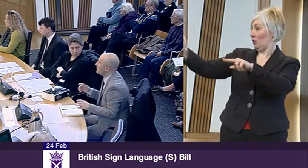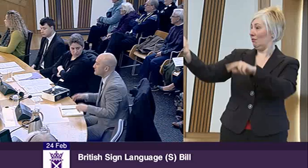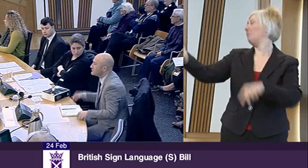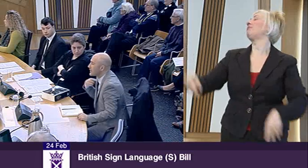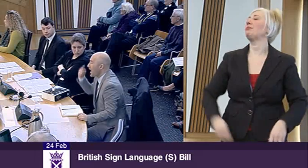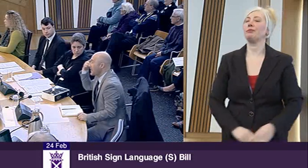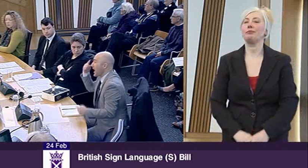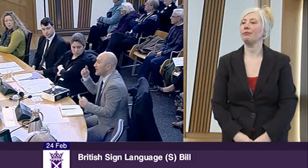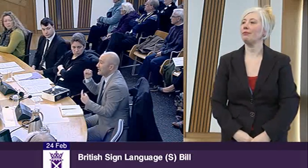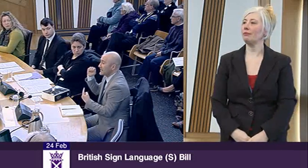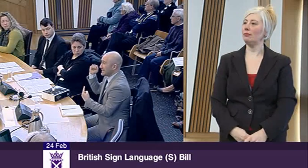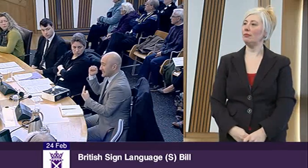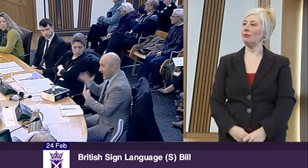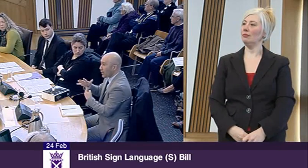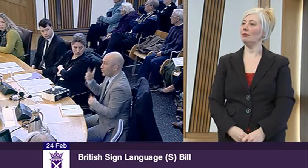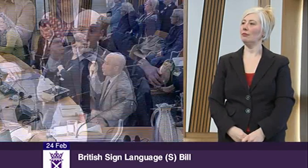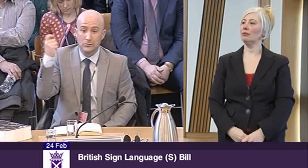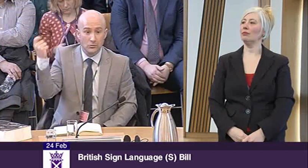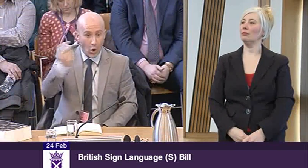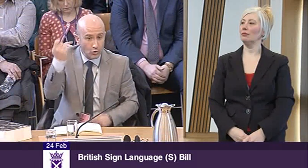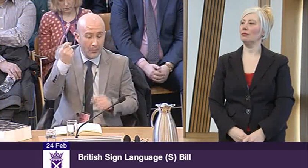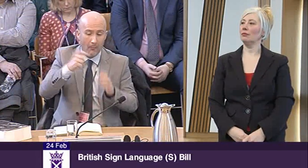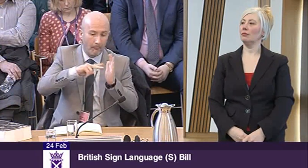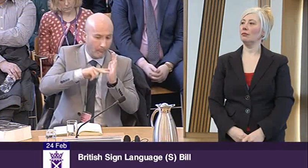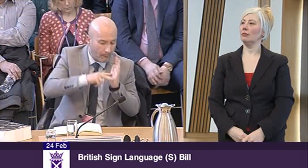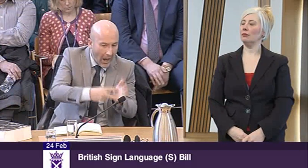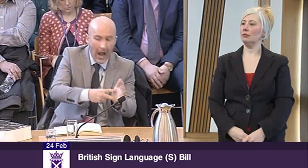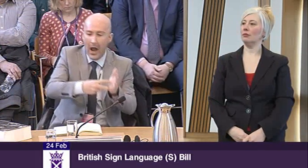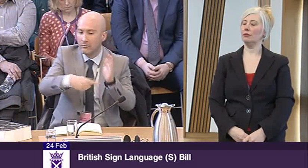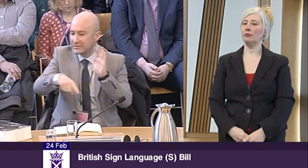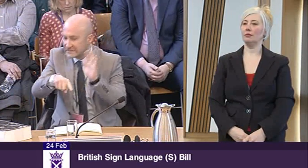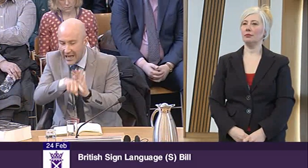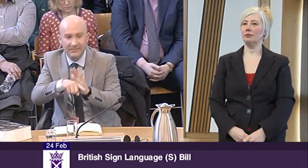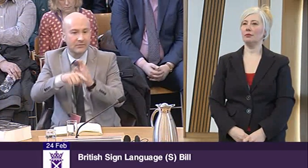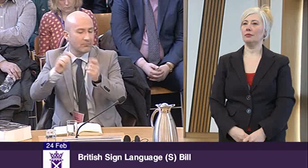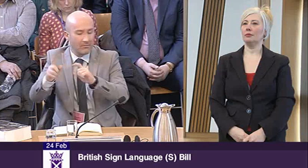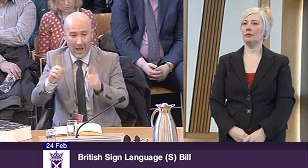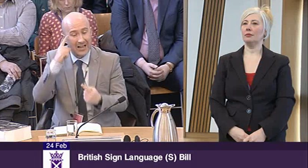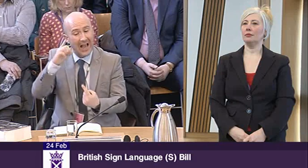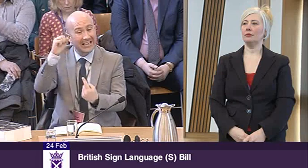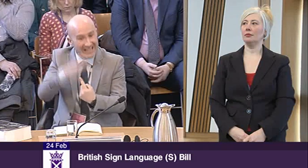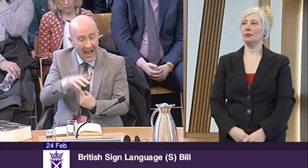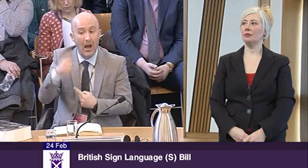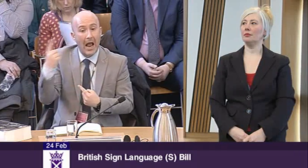Frankie McLean: The key to the success of the bill is that public bodies should consider